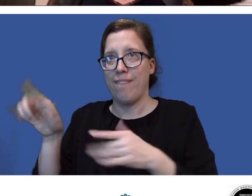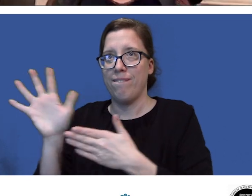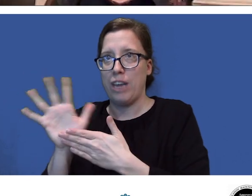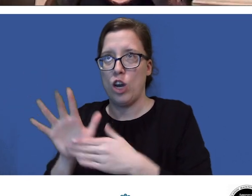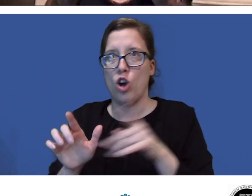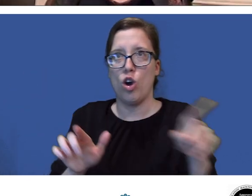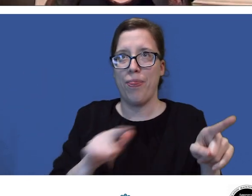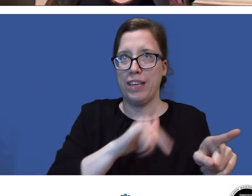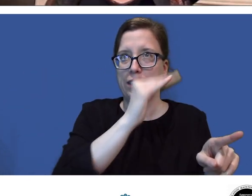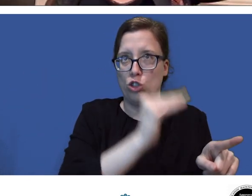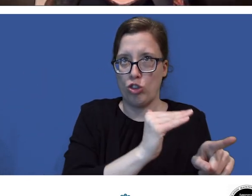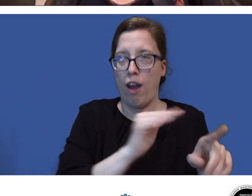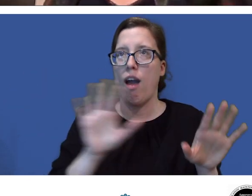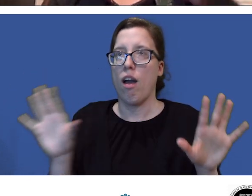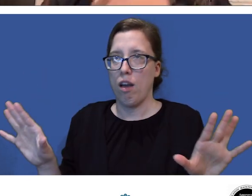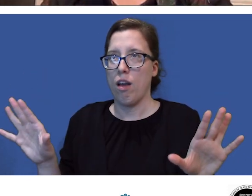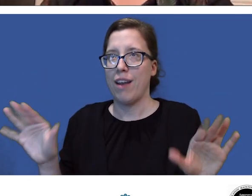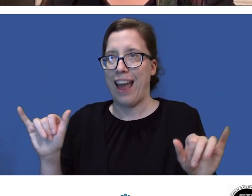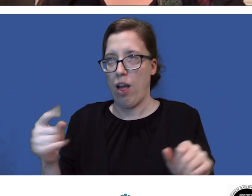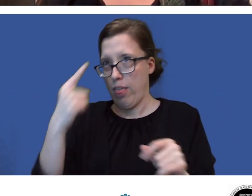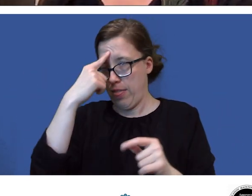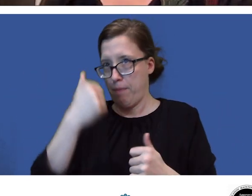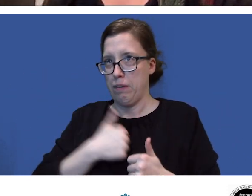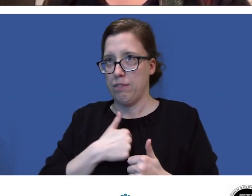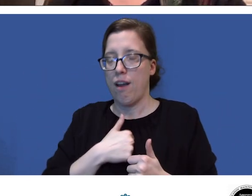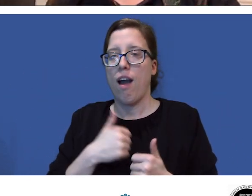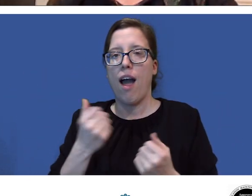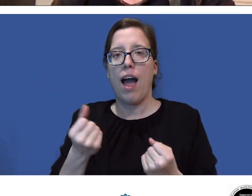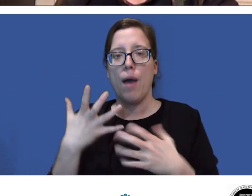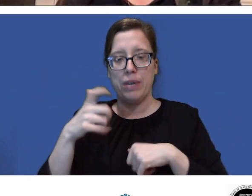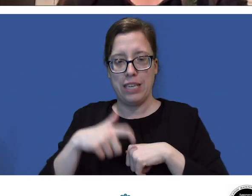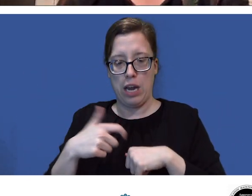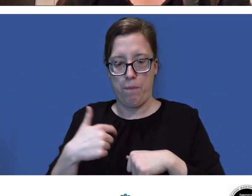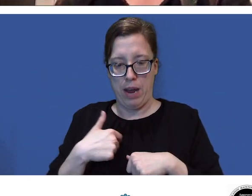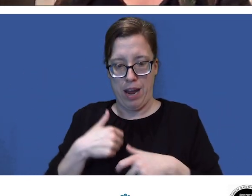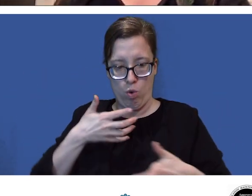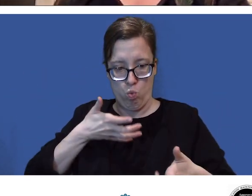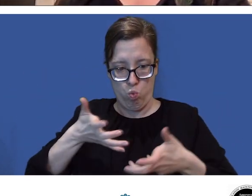turn the mirror on yourselves, and say, how many times when